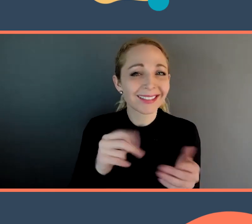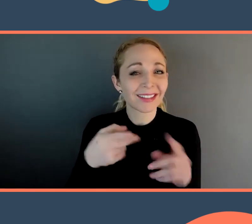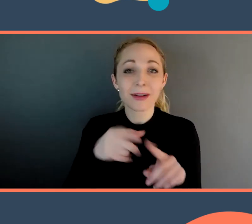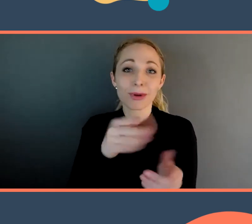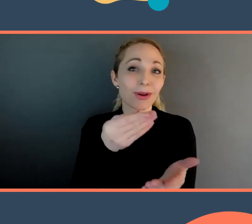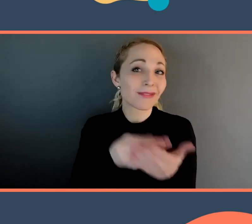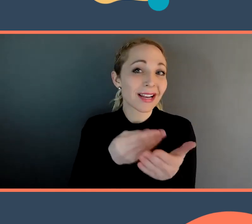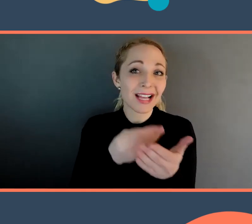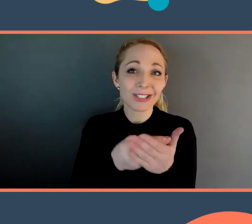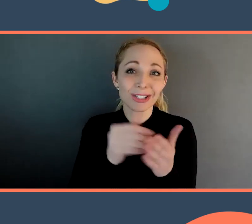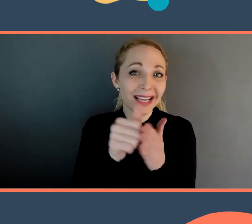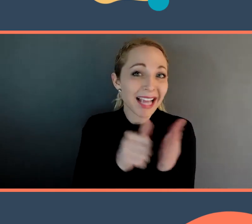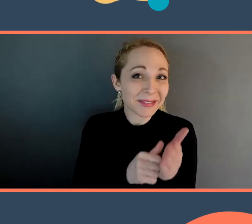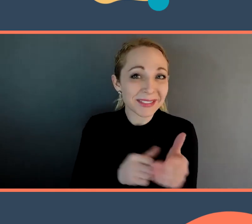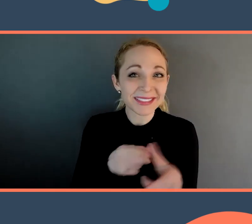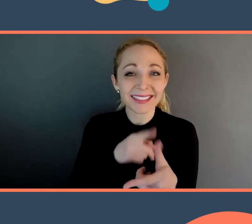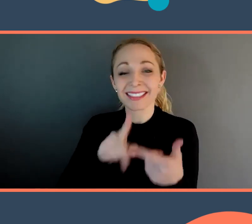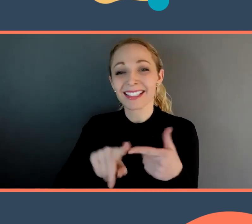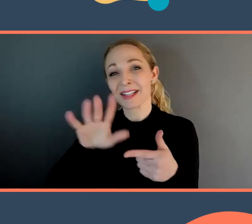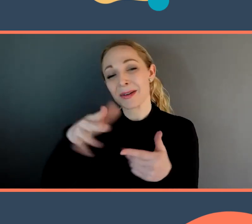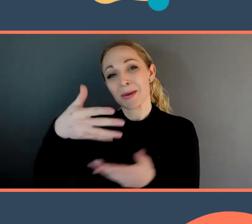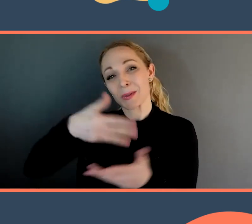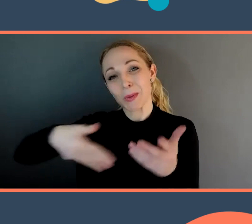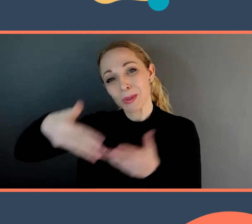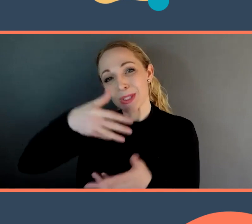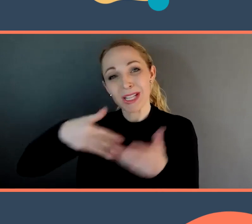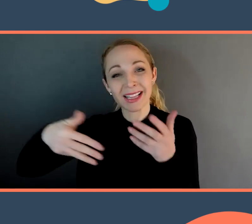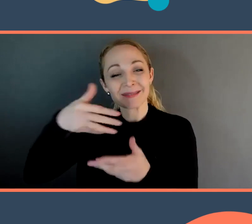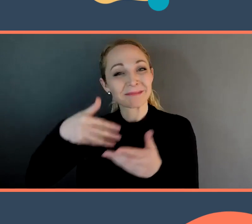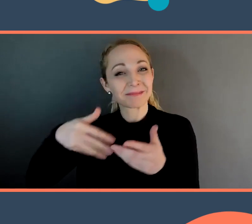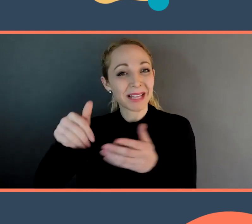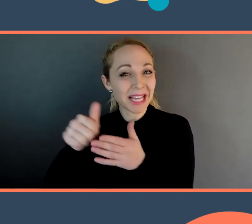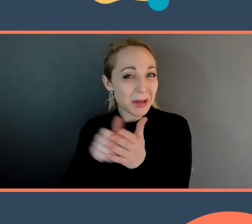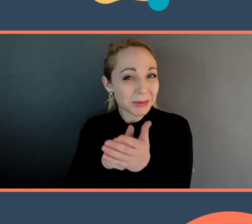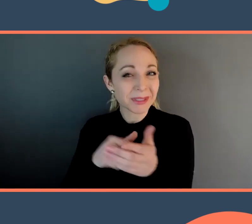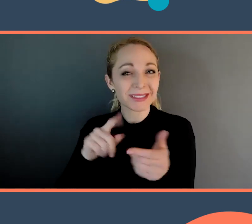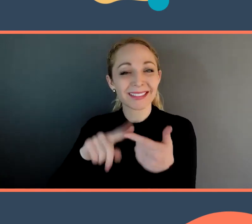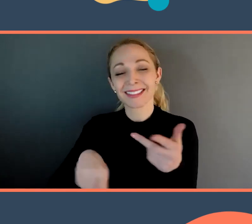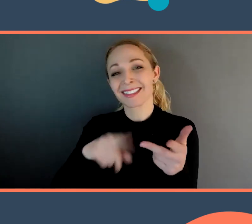FINANCIAL ACCOUNTS, YOUR SOCIAL ACCOUNTS AND WEB APPS AND OTHER SERVICES.